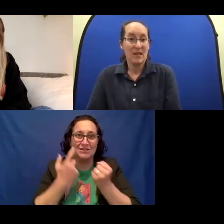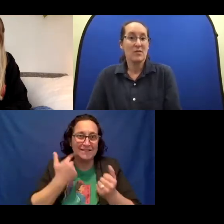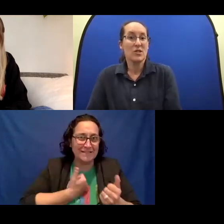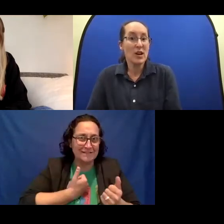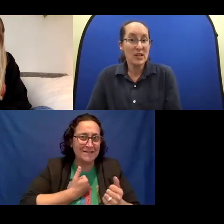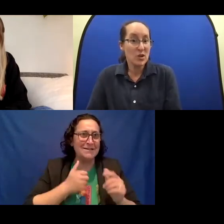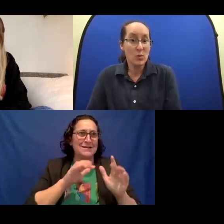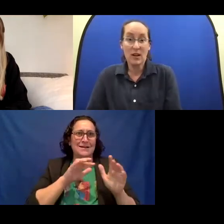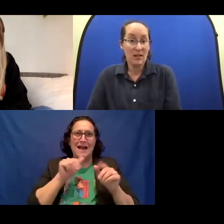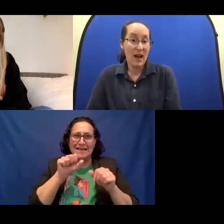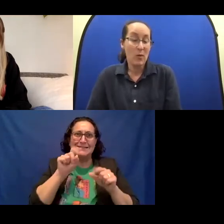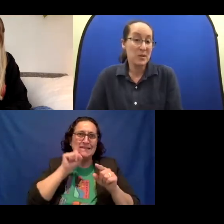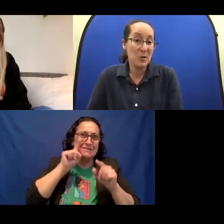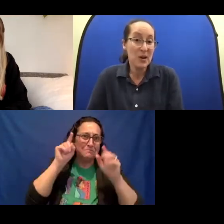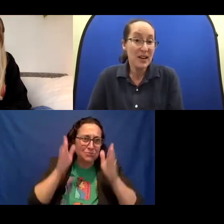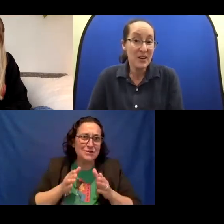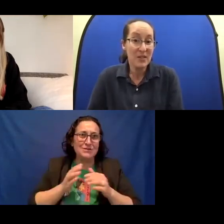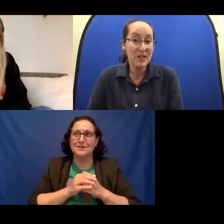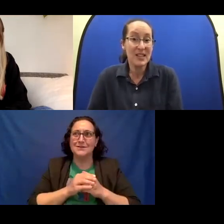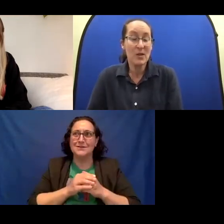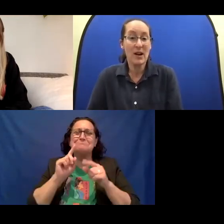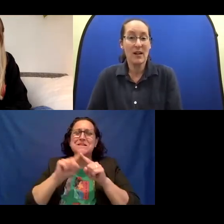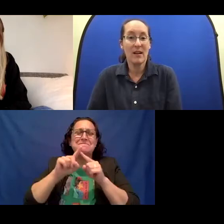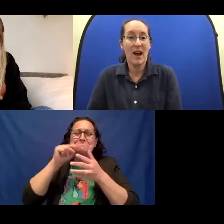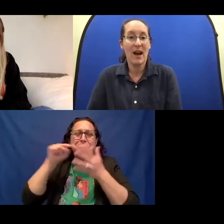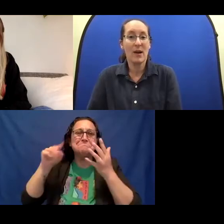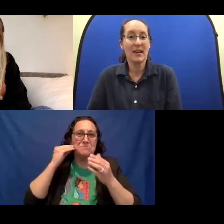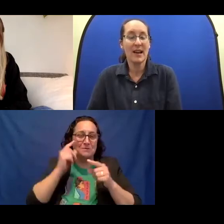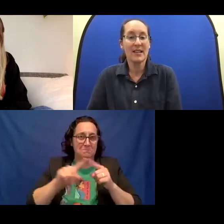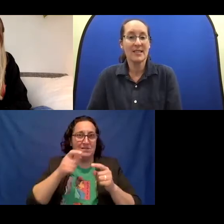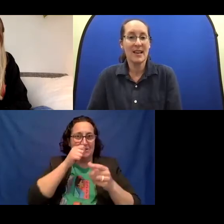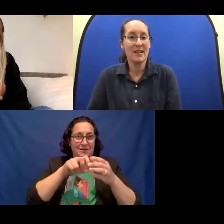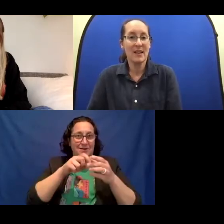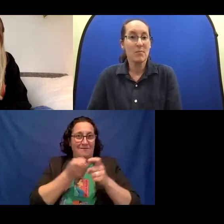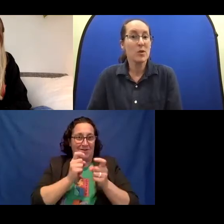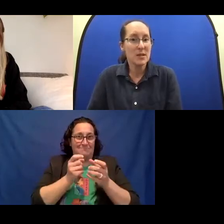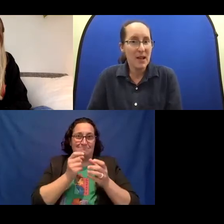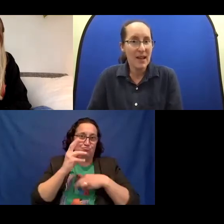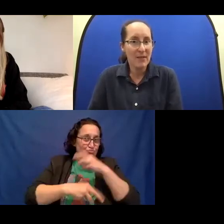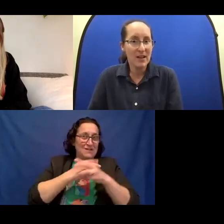starting to work at Western Oregon University where I recognized that most of my life I had just